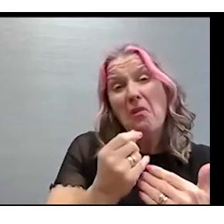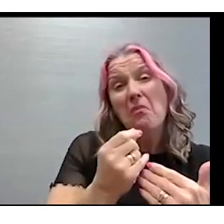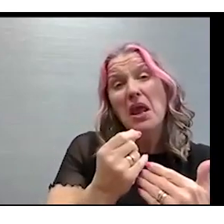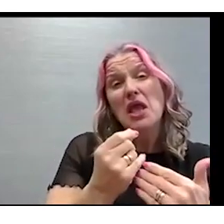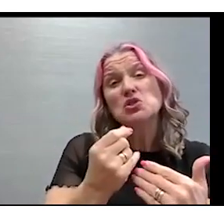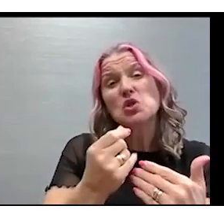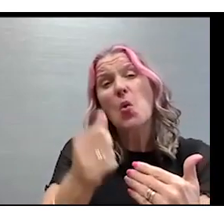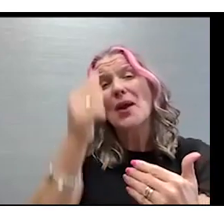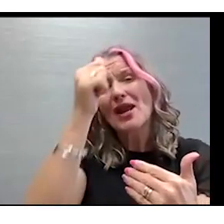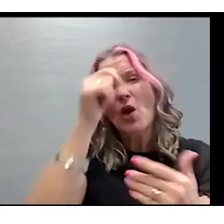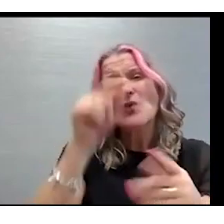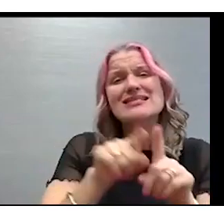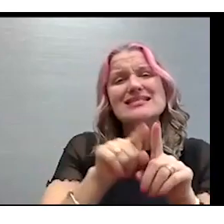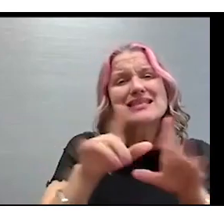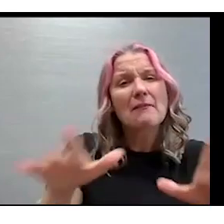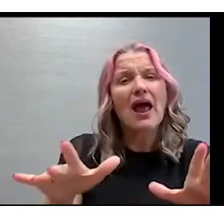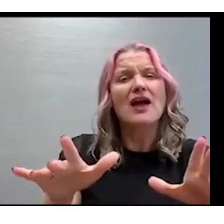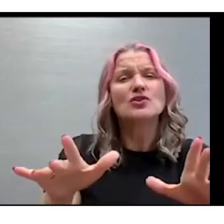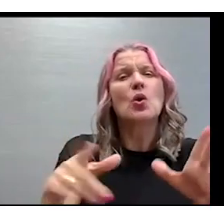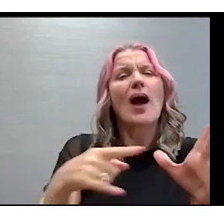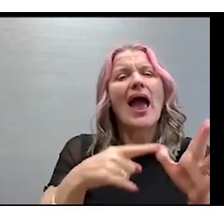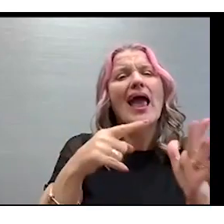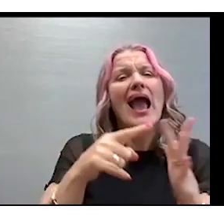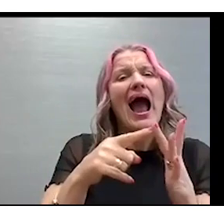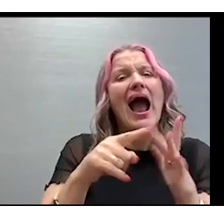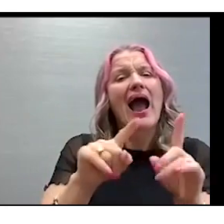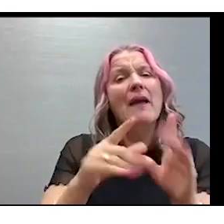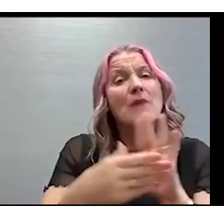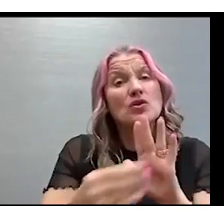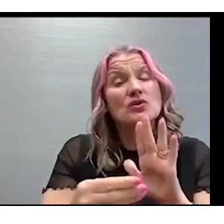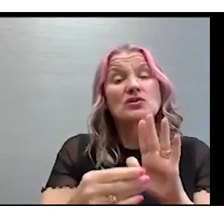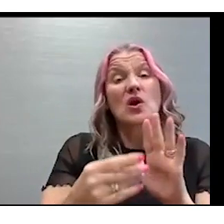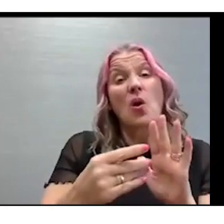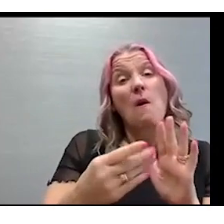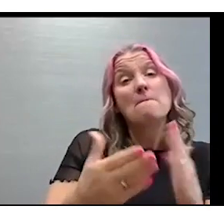So similar to classical AI models that are more probabilistic?